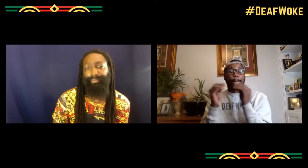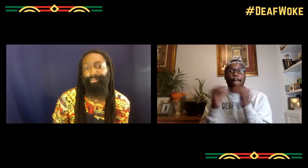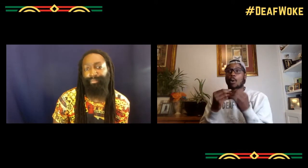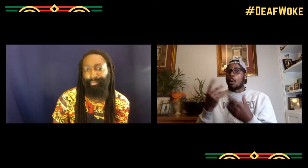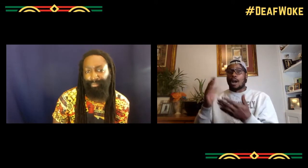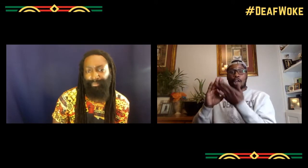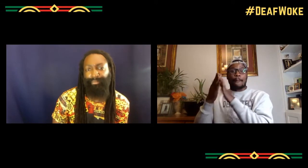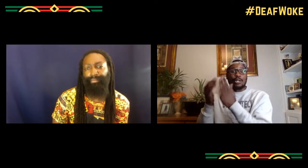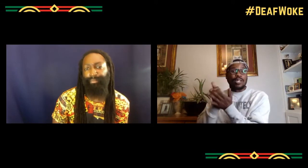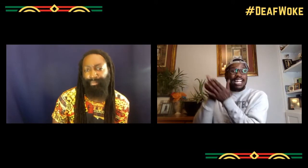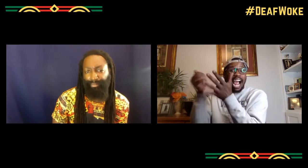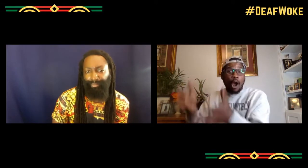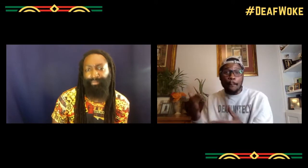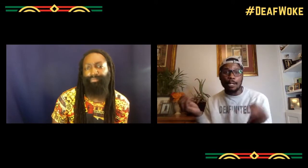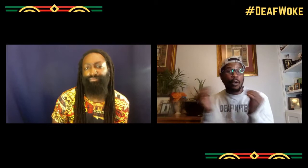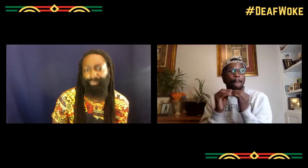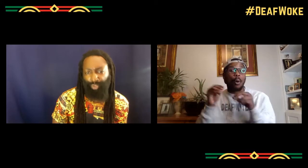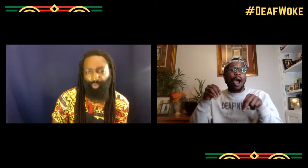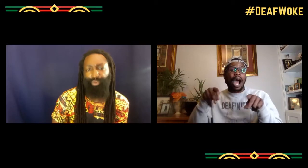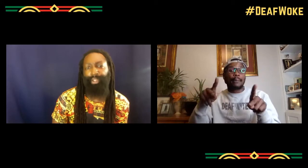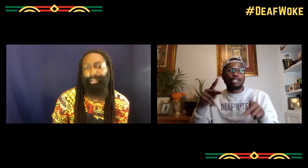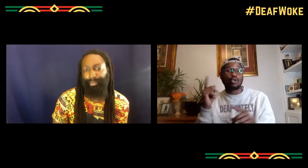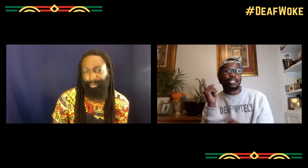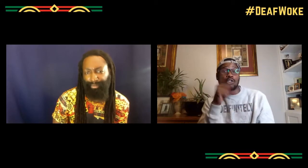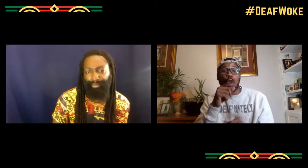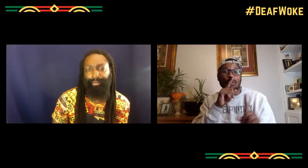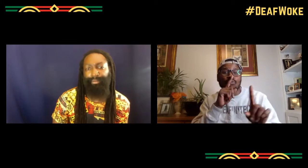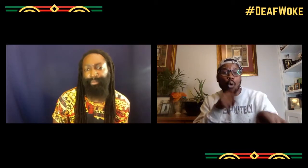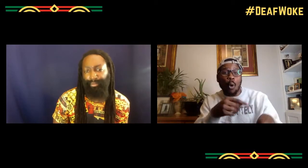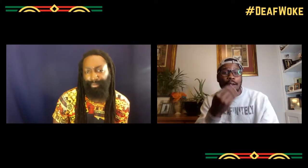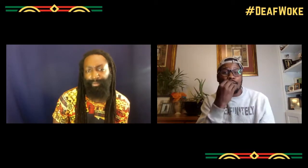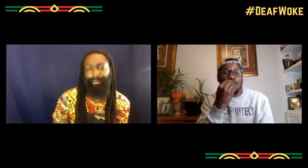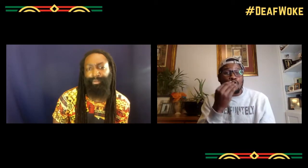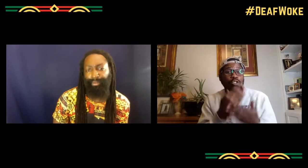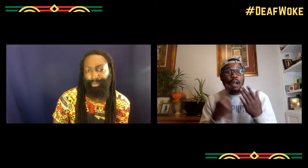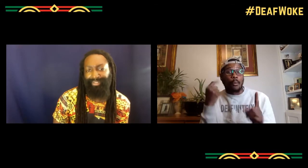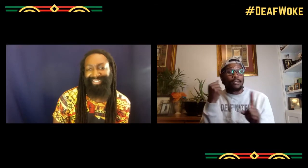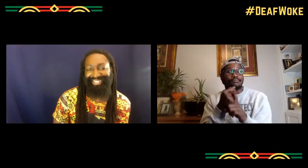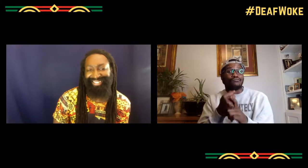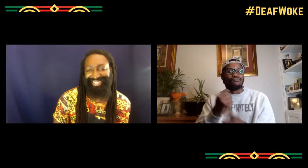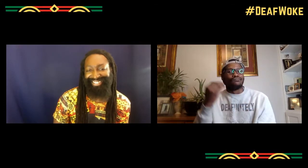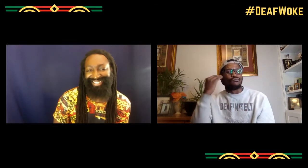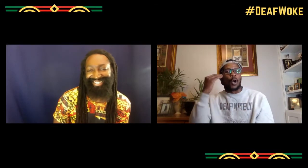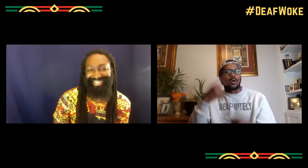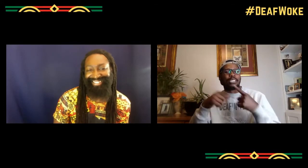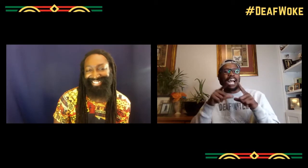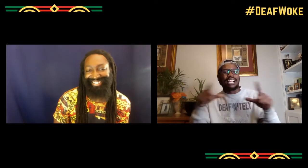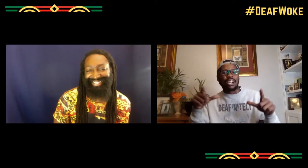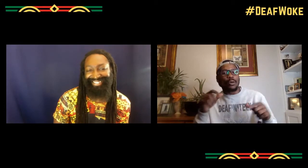the hearing community get them involved as an interpreter. Provide them different ways